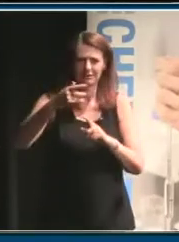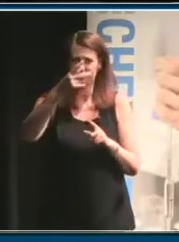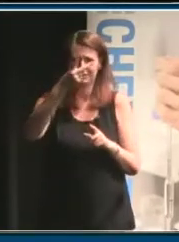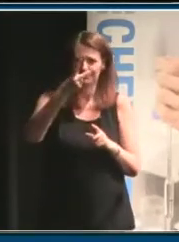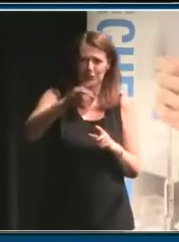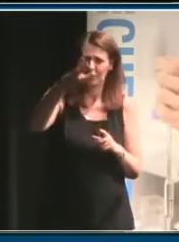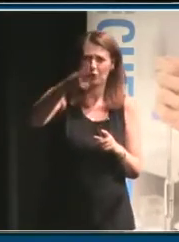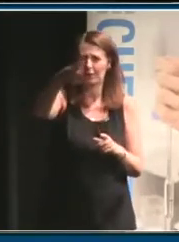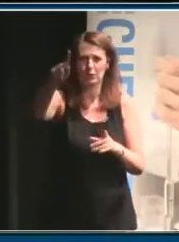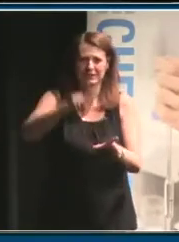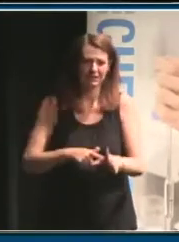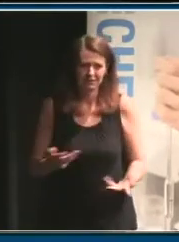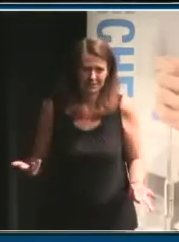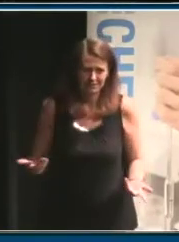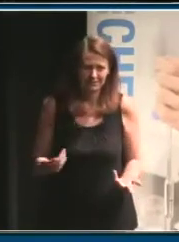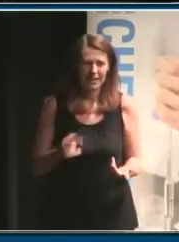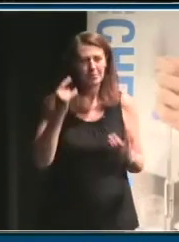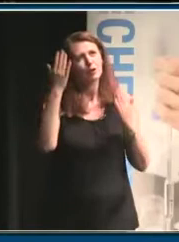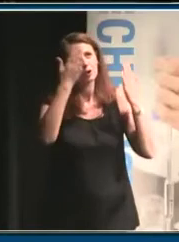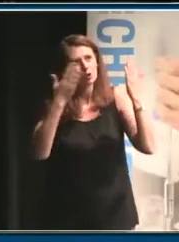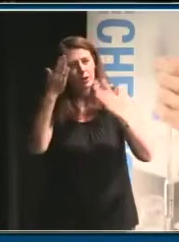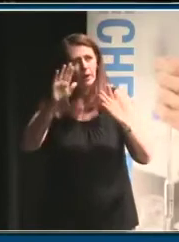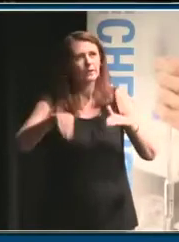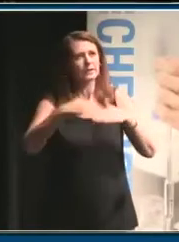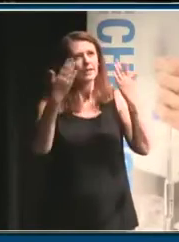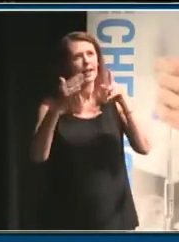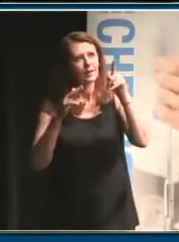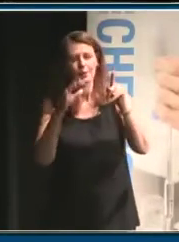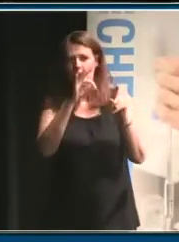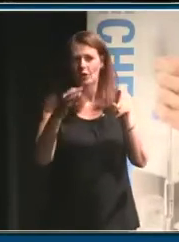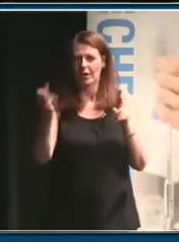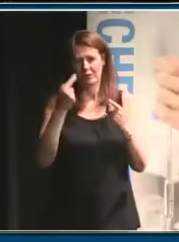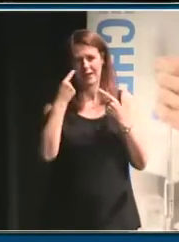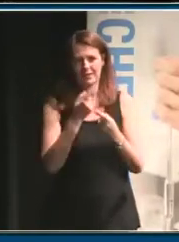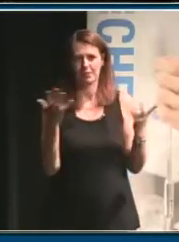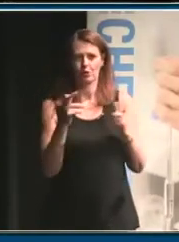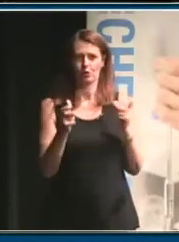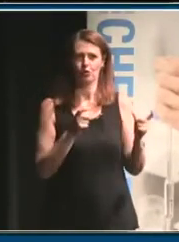but the point is to dream about a day where we don't have to have exposure control because